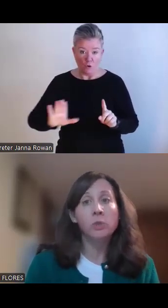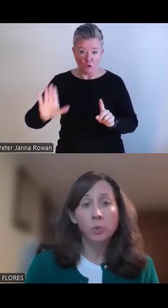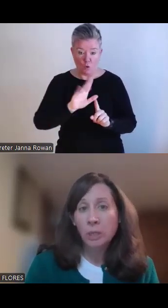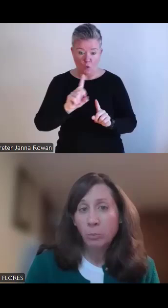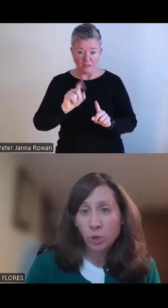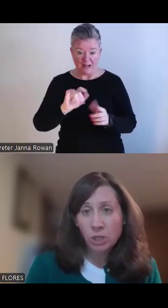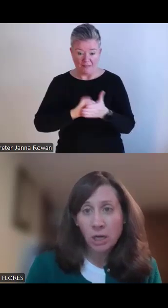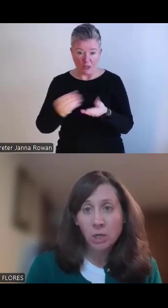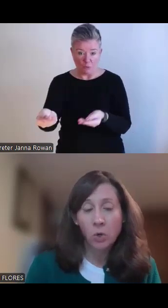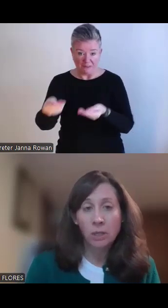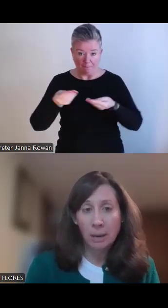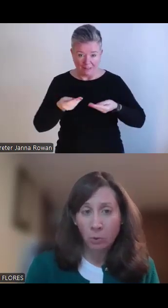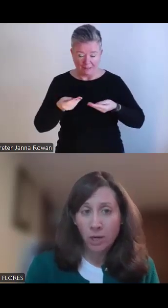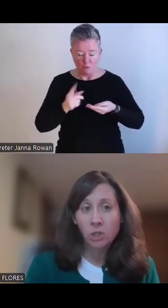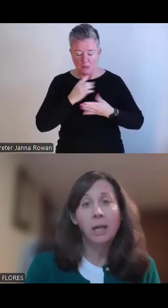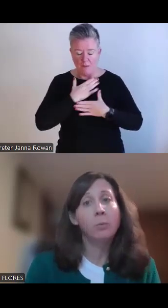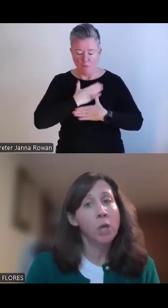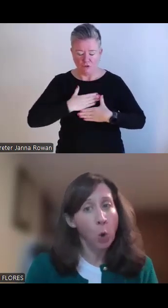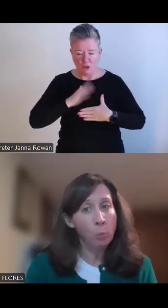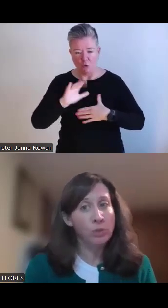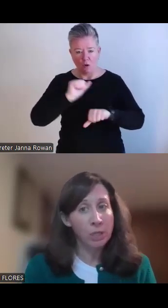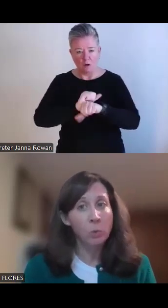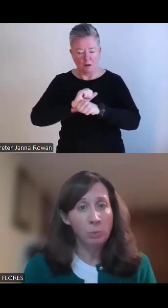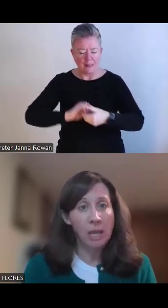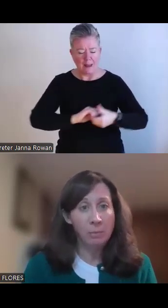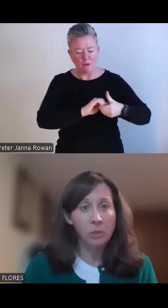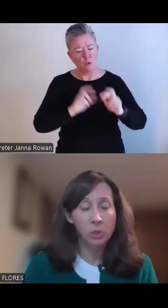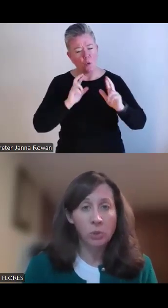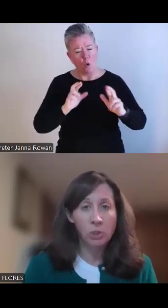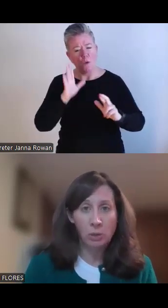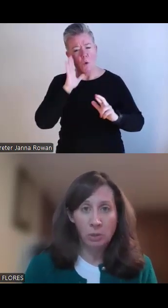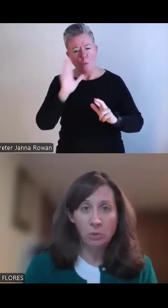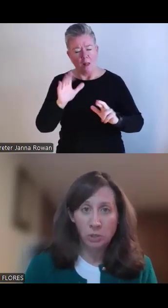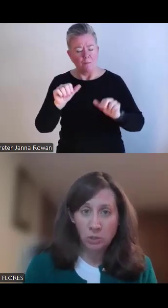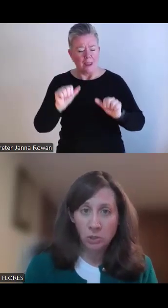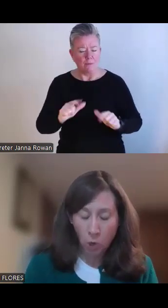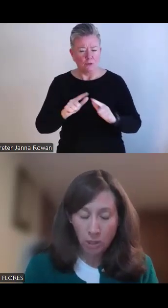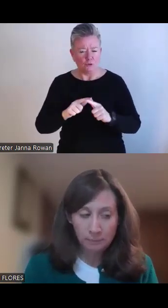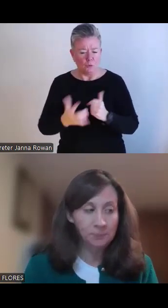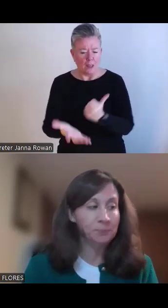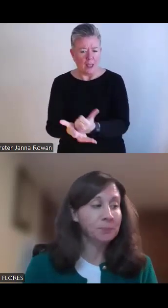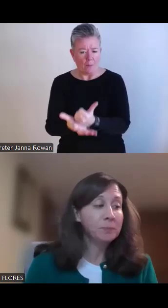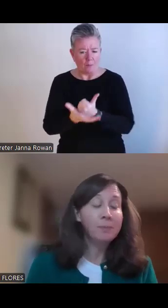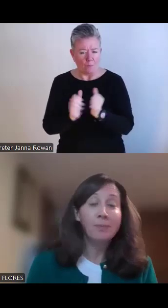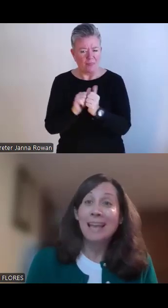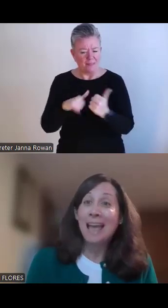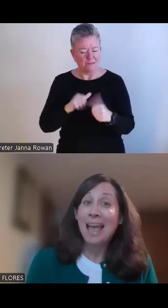we truly appreciate your collaboration and we hope that you will be able to contribute to this work.